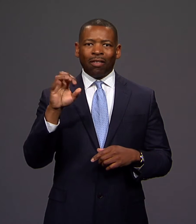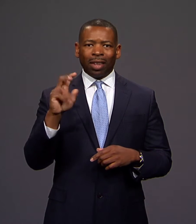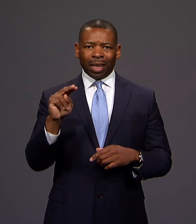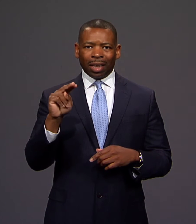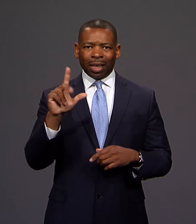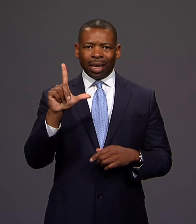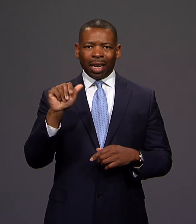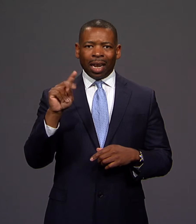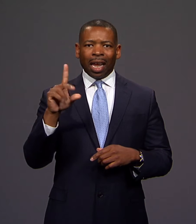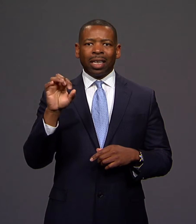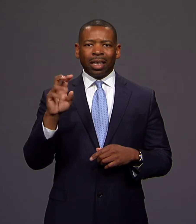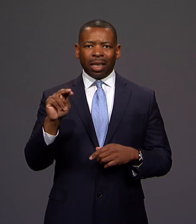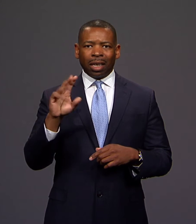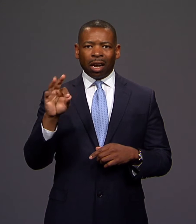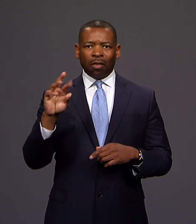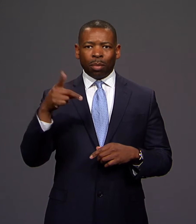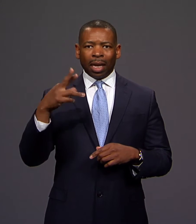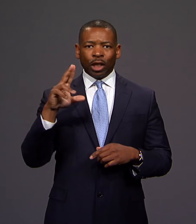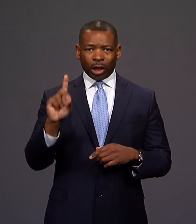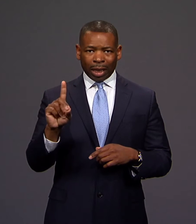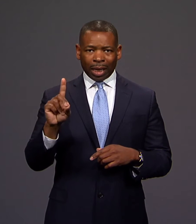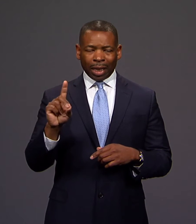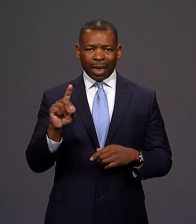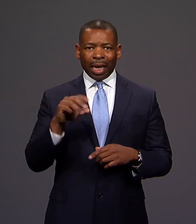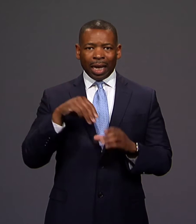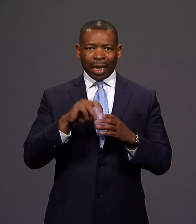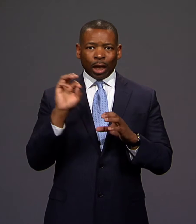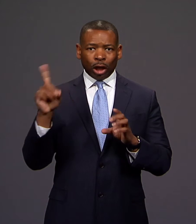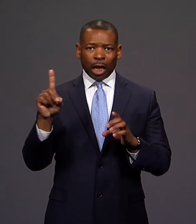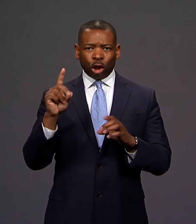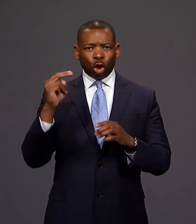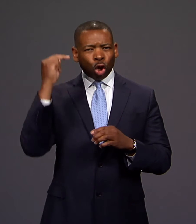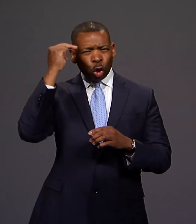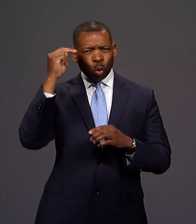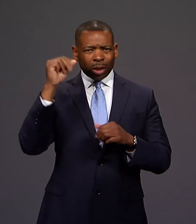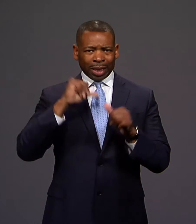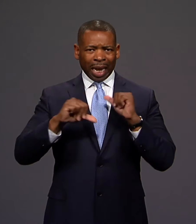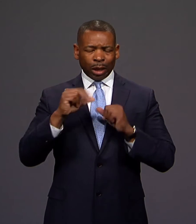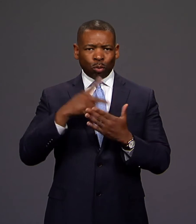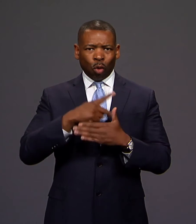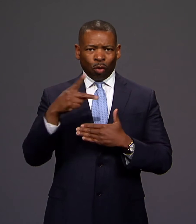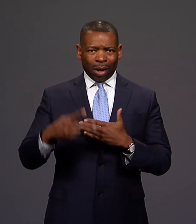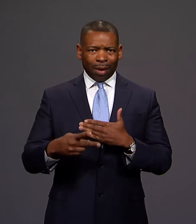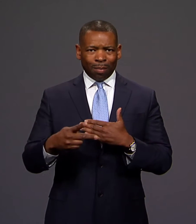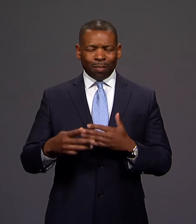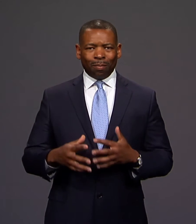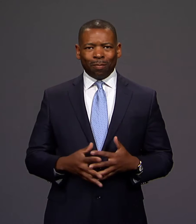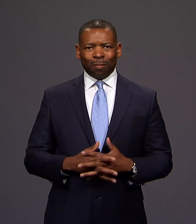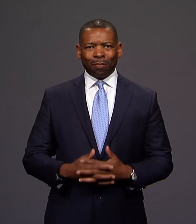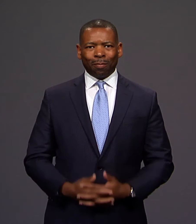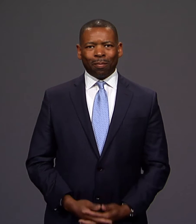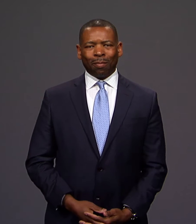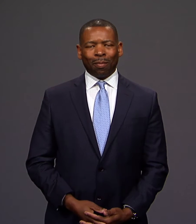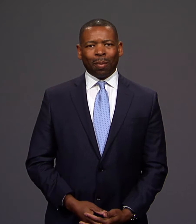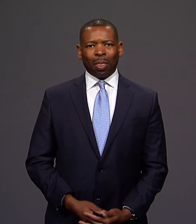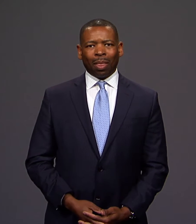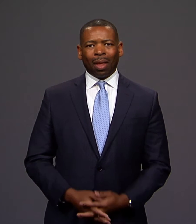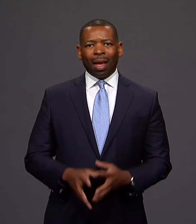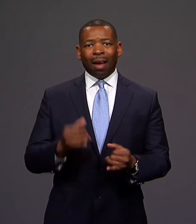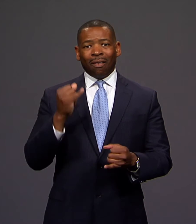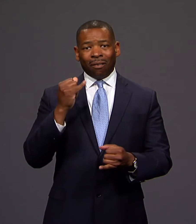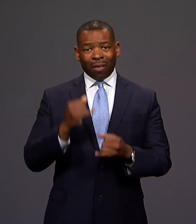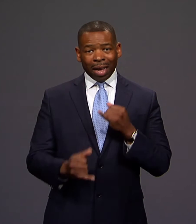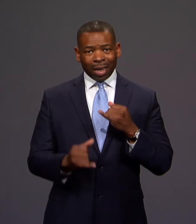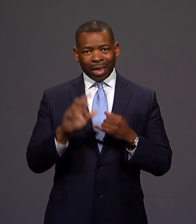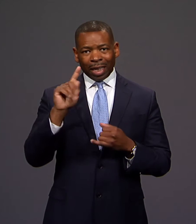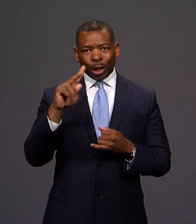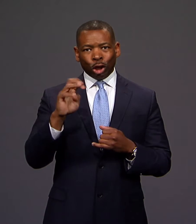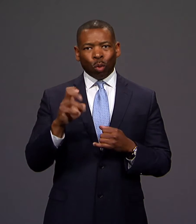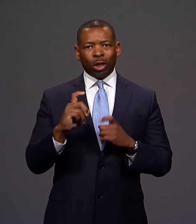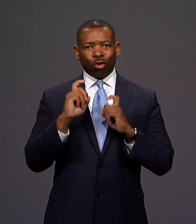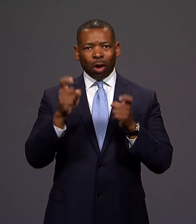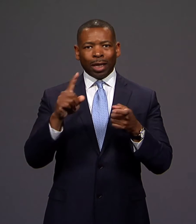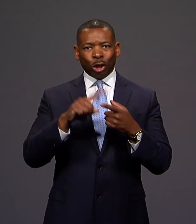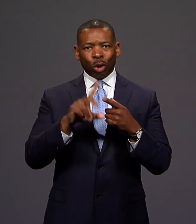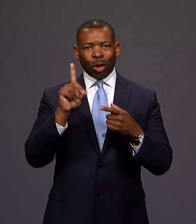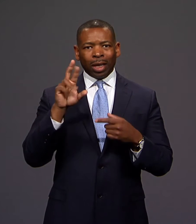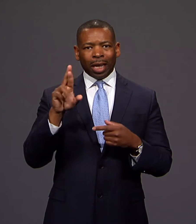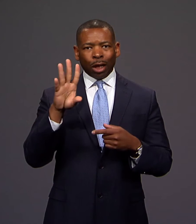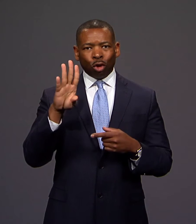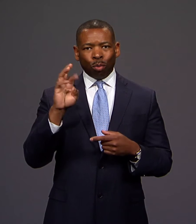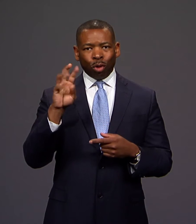Langdon of the Ph.D. in Educational Neuroscience Program. Finally, tenure was granted to Drs.